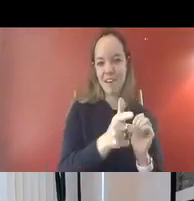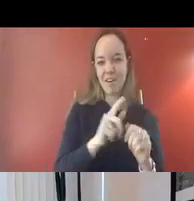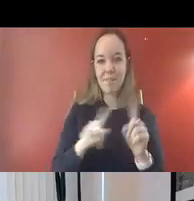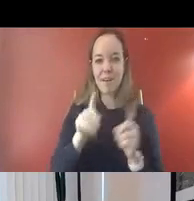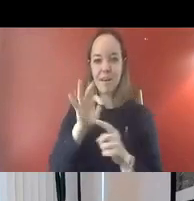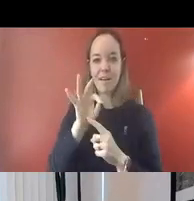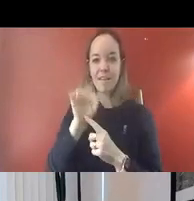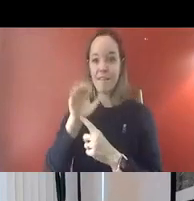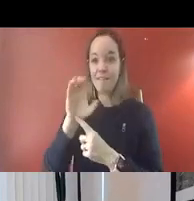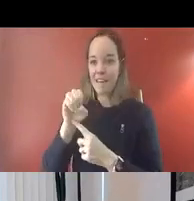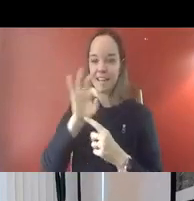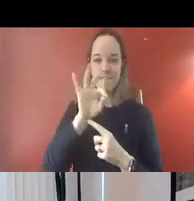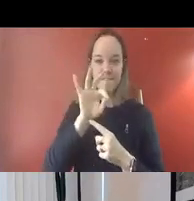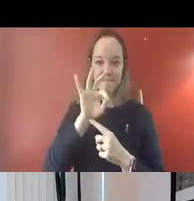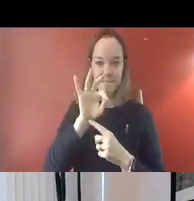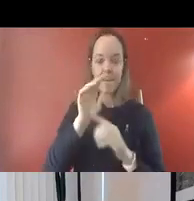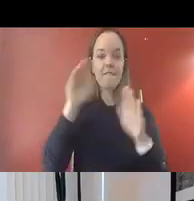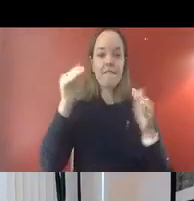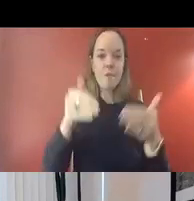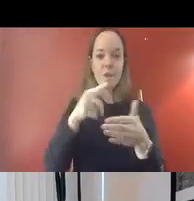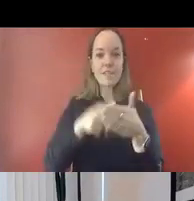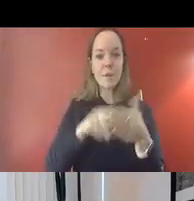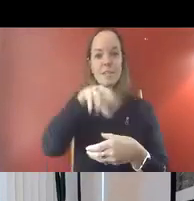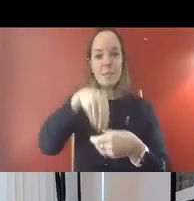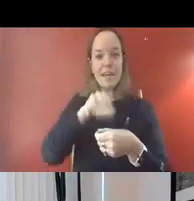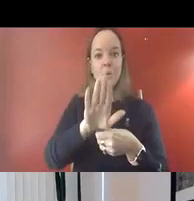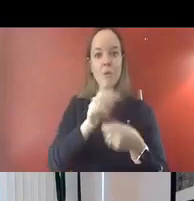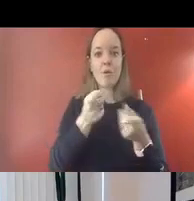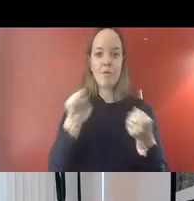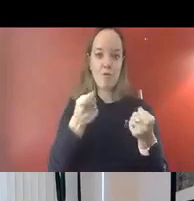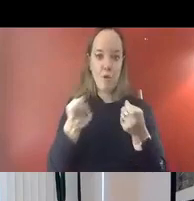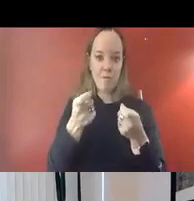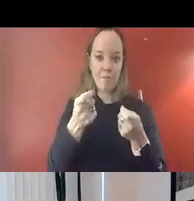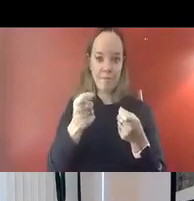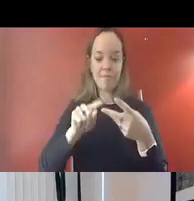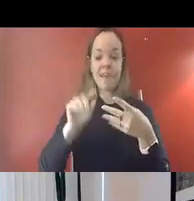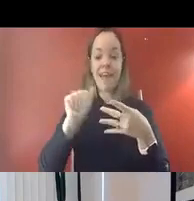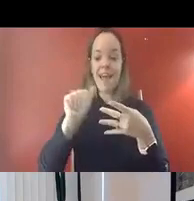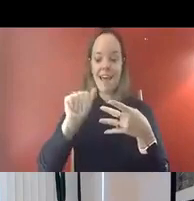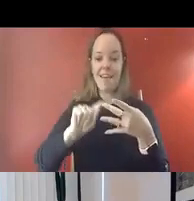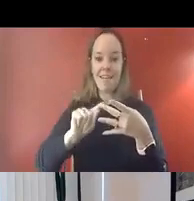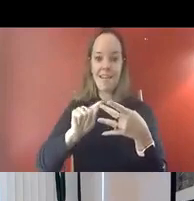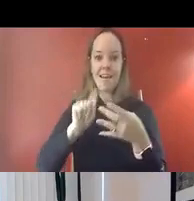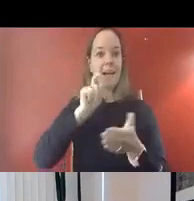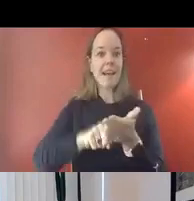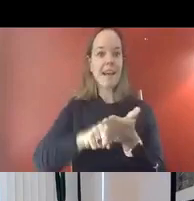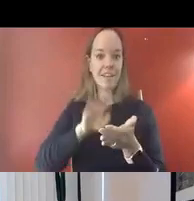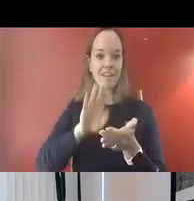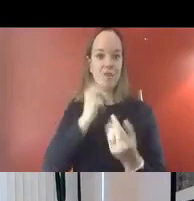control, acknowledging your thoughts and FACE, it's focusing on what's in your feelings, coming back to your own body to control, acknowledging your thoughts and